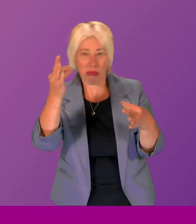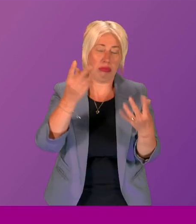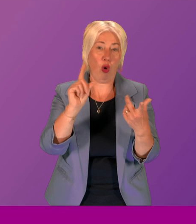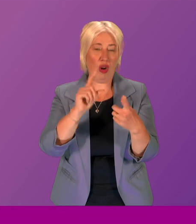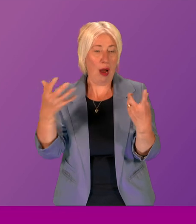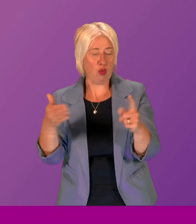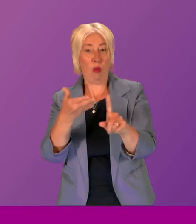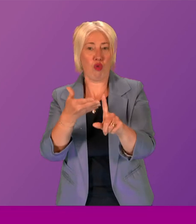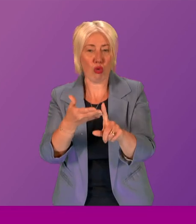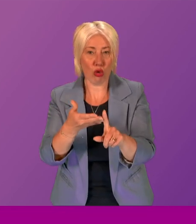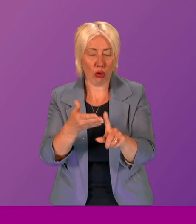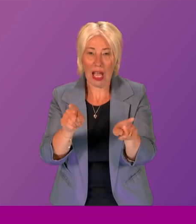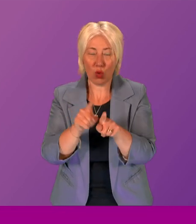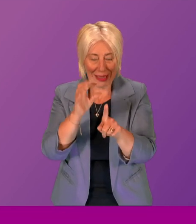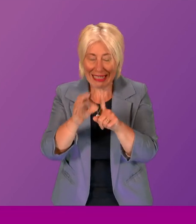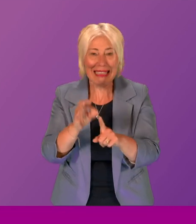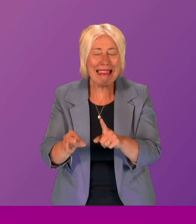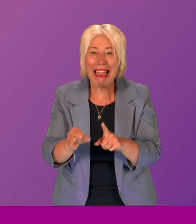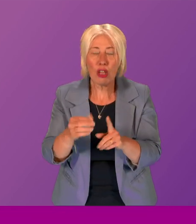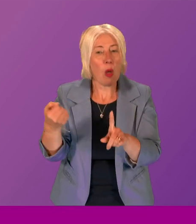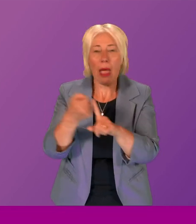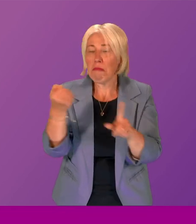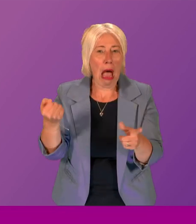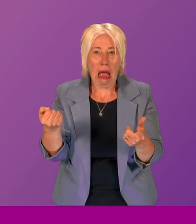crucially, no detail of the potential impact on Scotland.